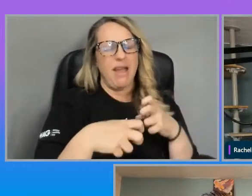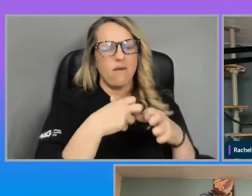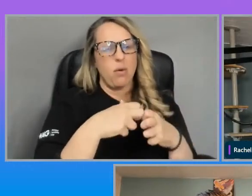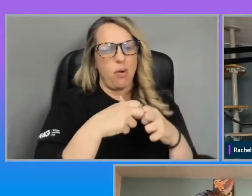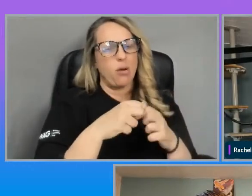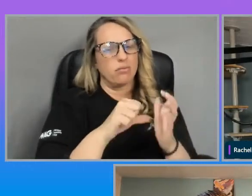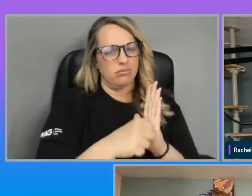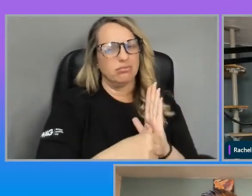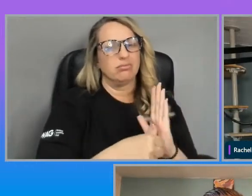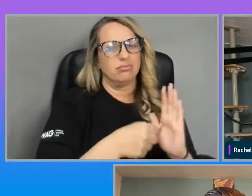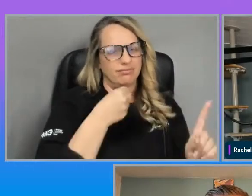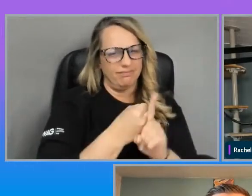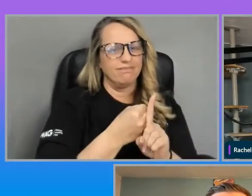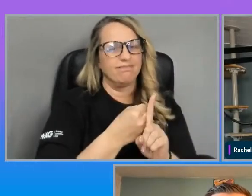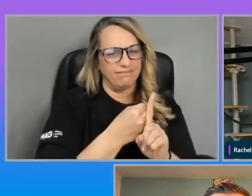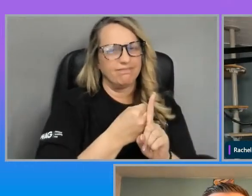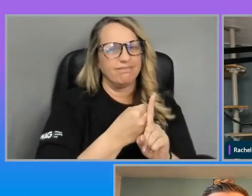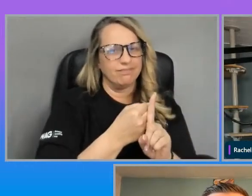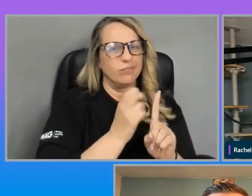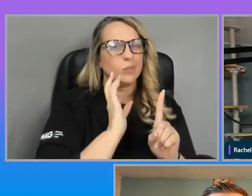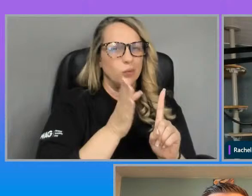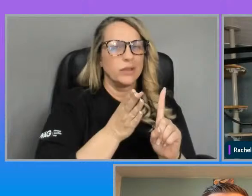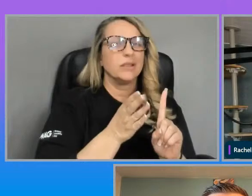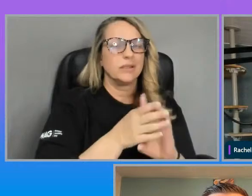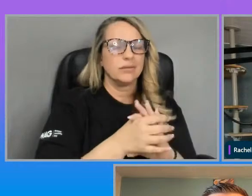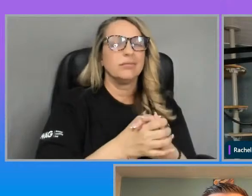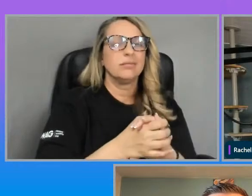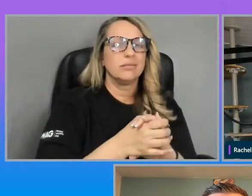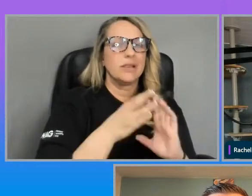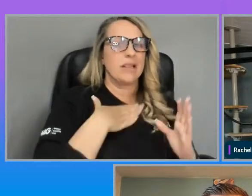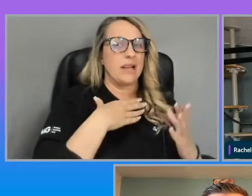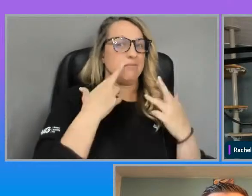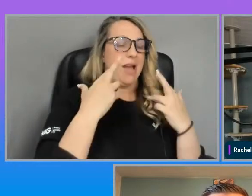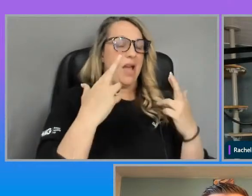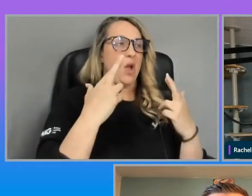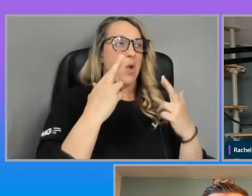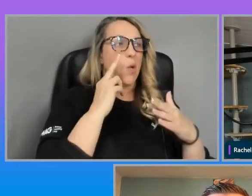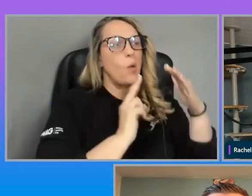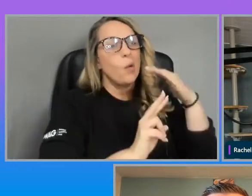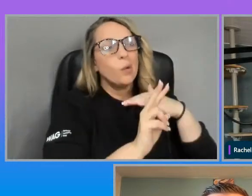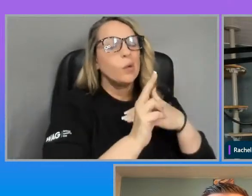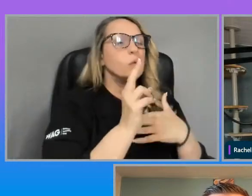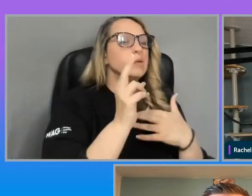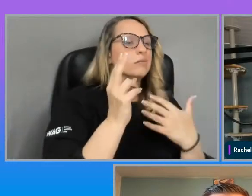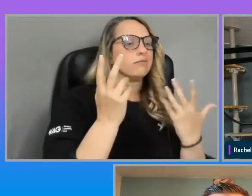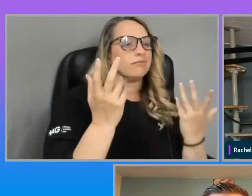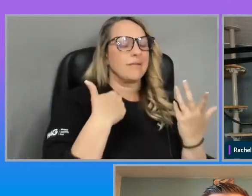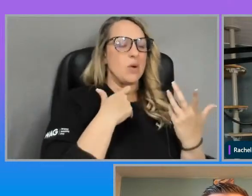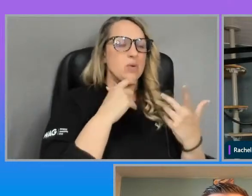to cause this problem quite significantly. So that that's kind of my hope. And it's why